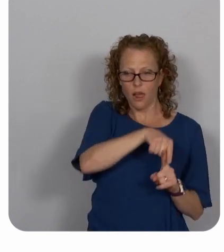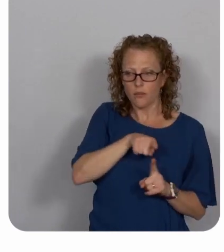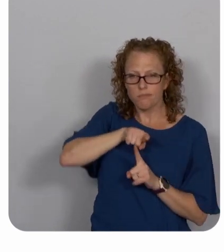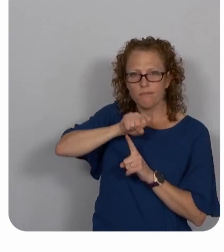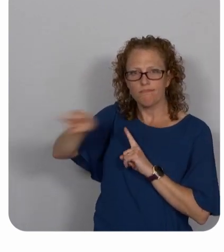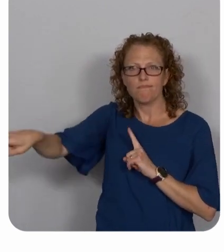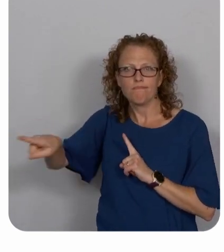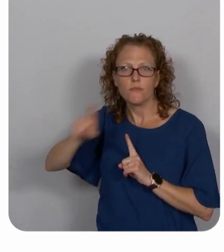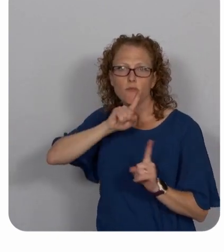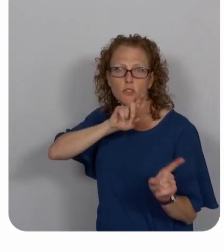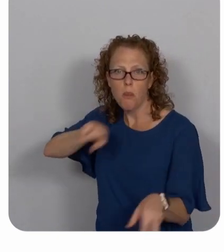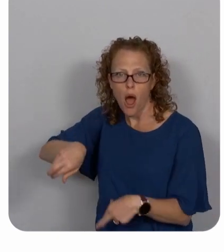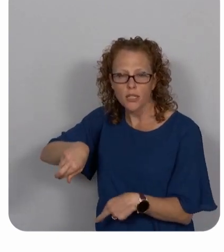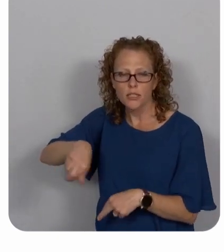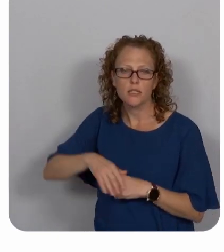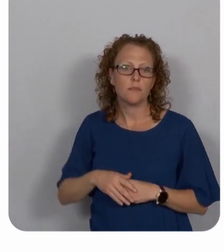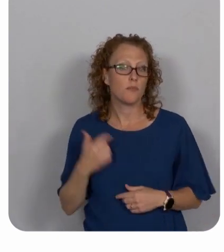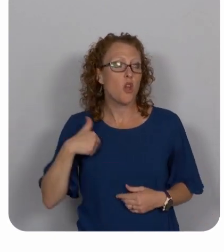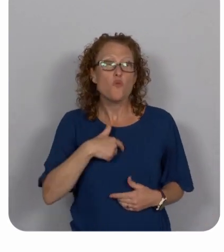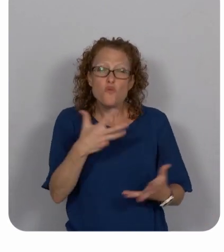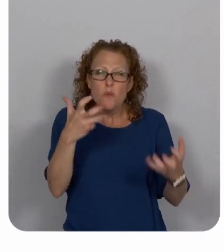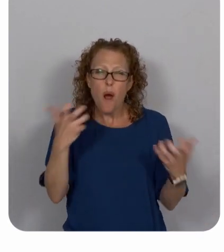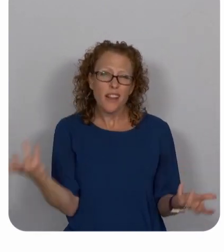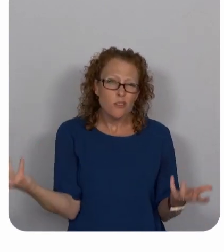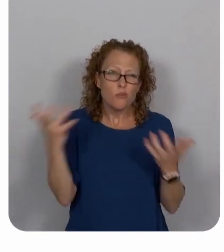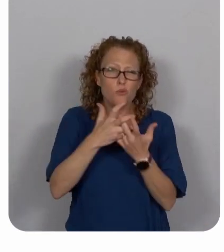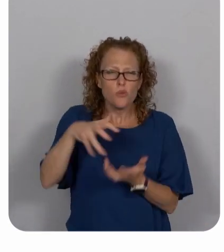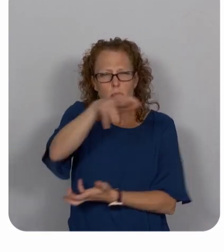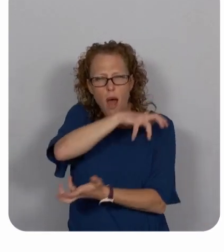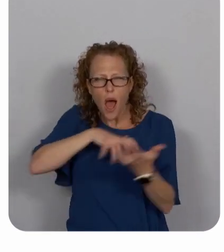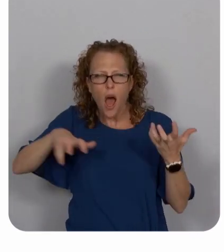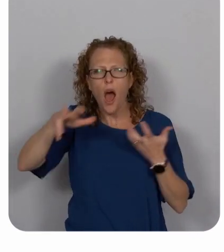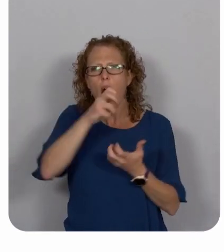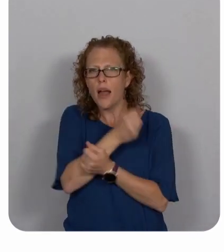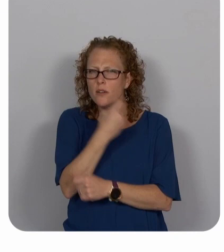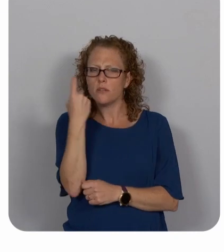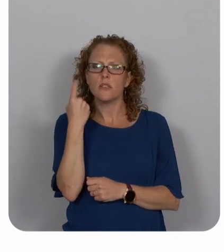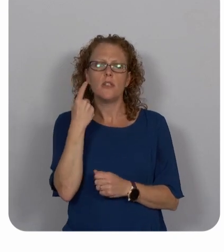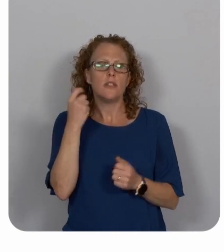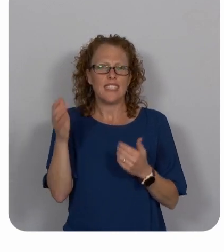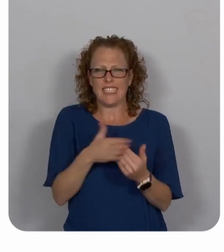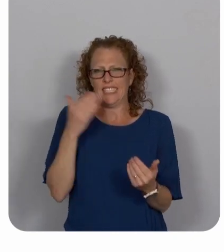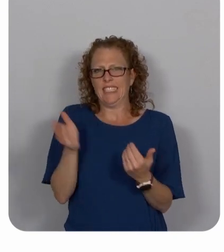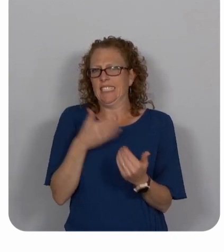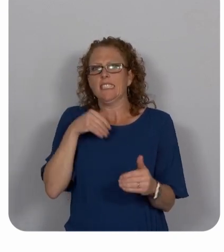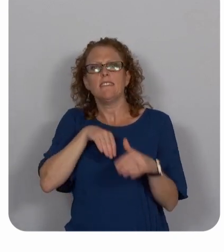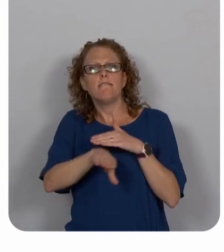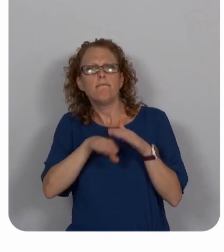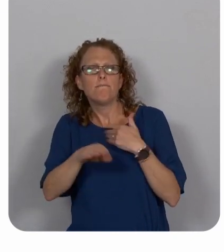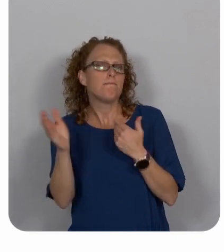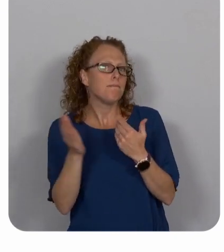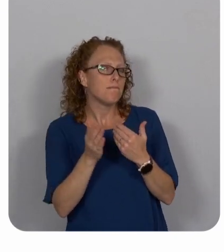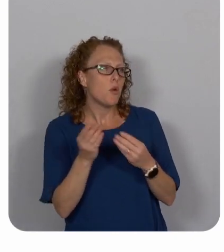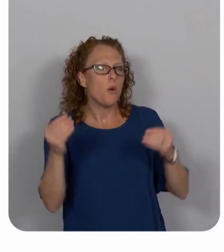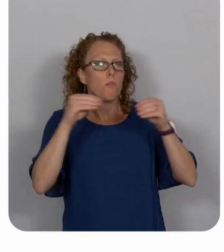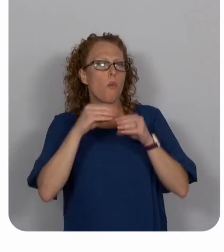Our Copilot is capable of answering all customer queries related to JioMart, JioFiber, and JioCinema.